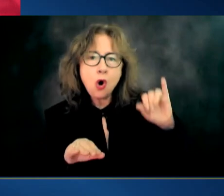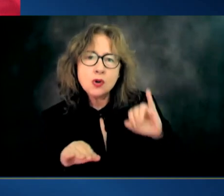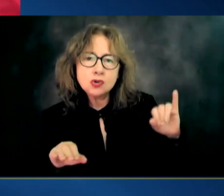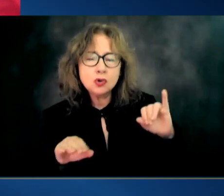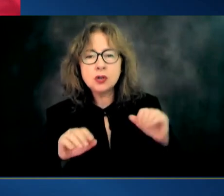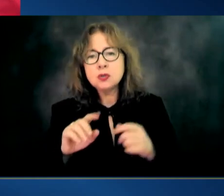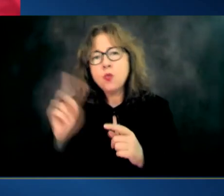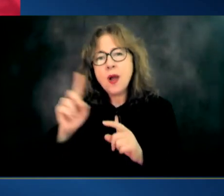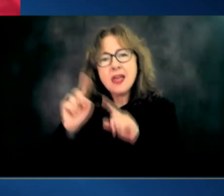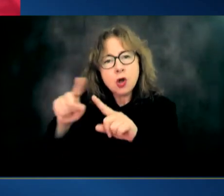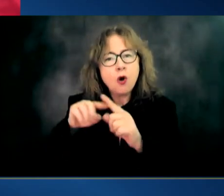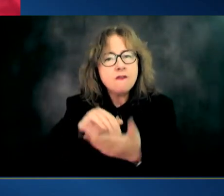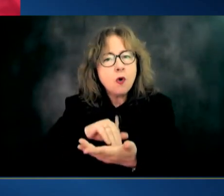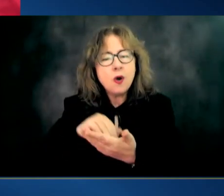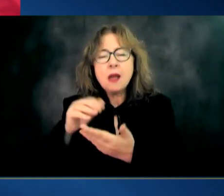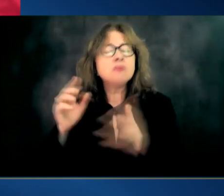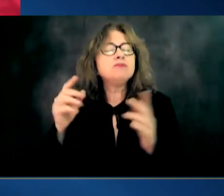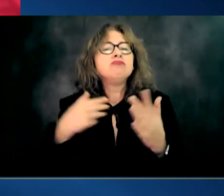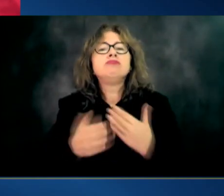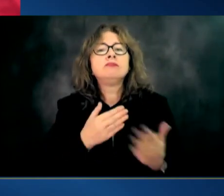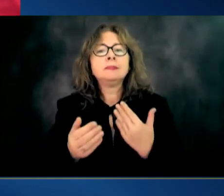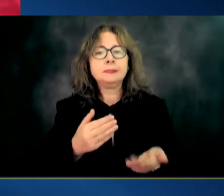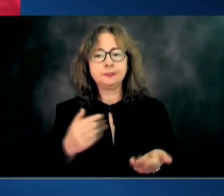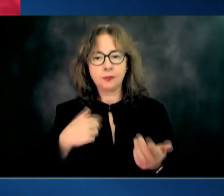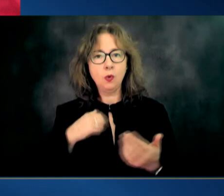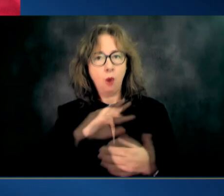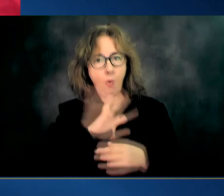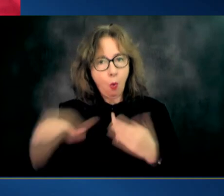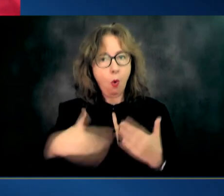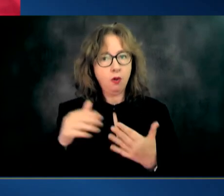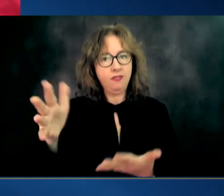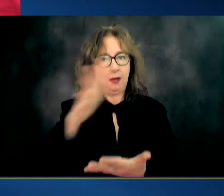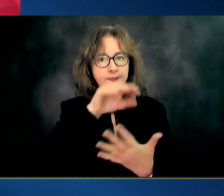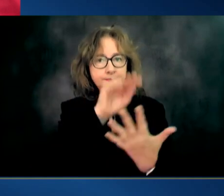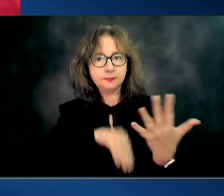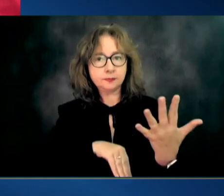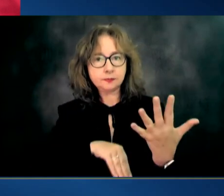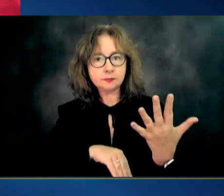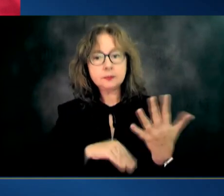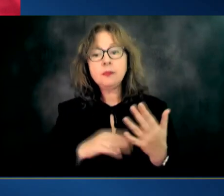we put together several sources of information that are existing sources on persons with sickle